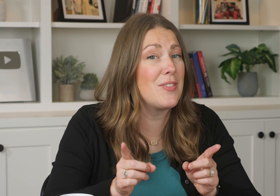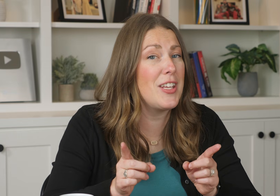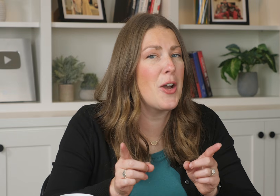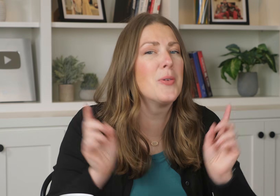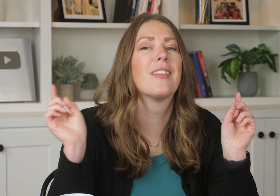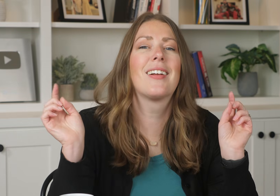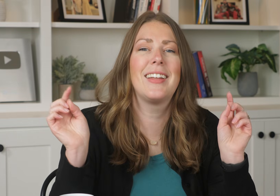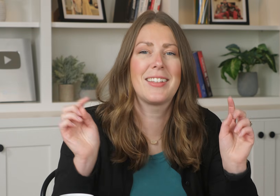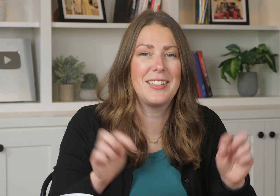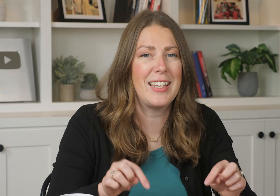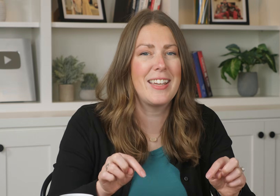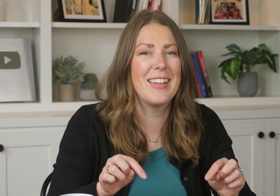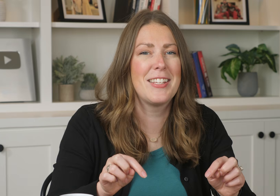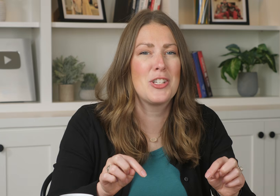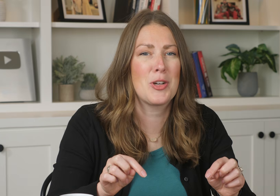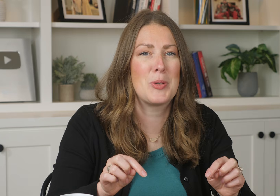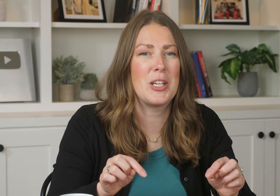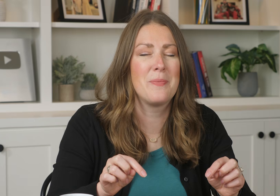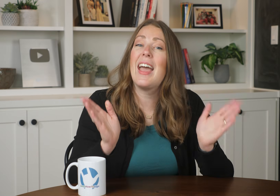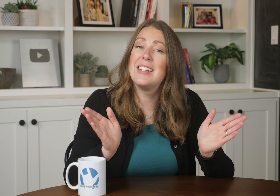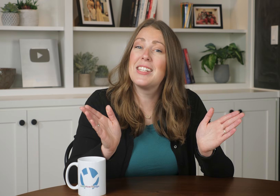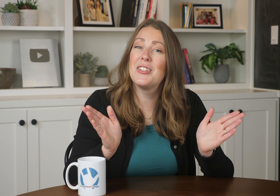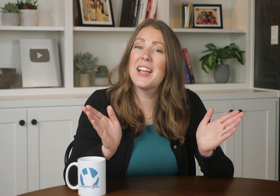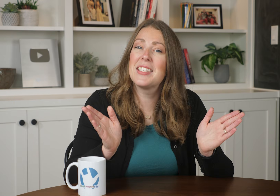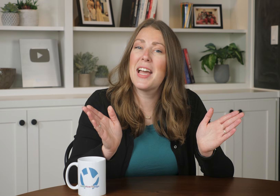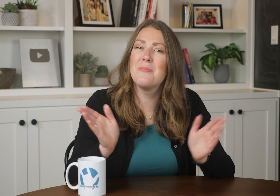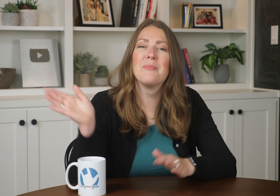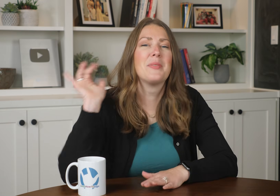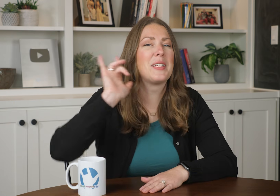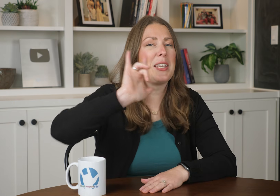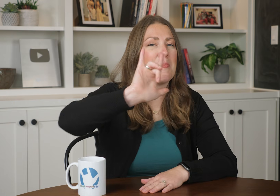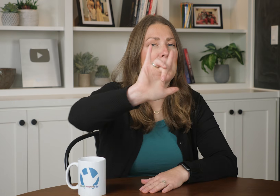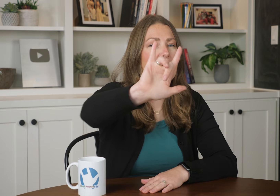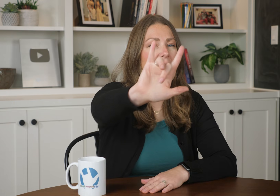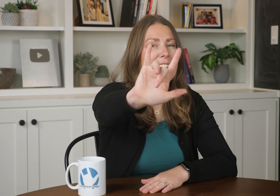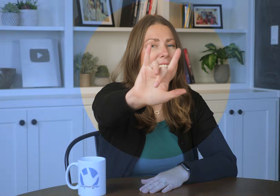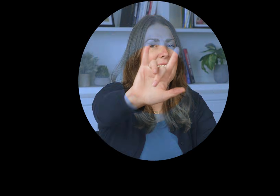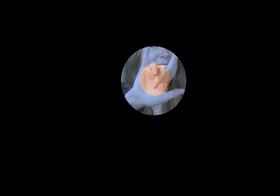of this video, click the link in the description and until next time keep learning how to sign 🤟